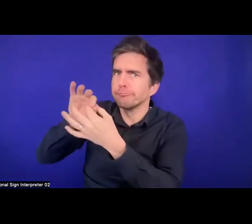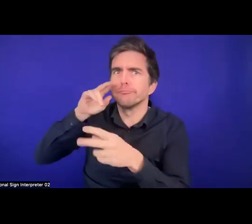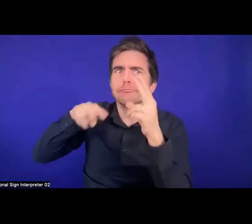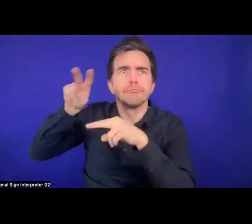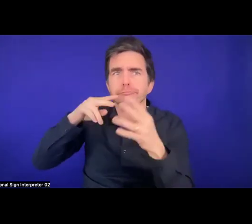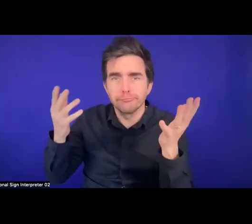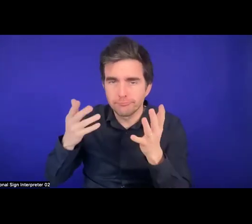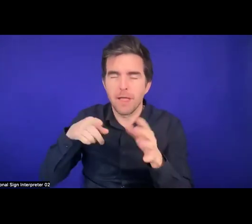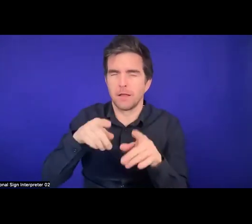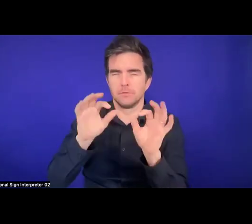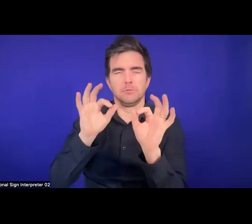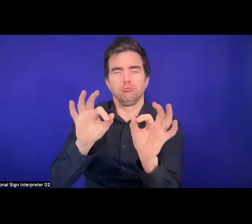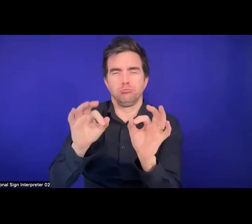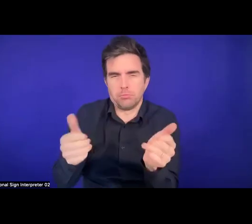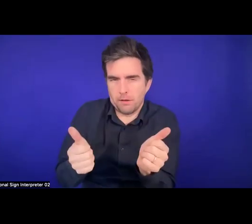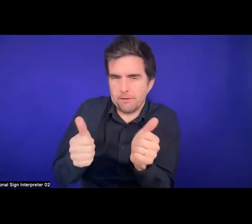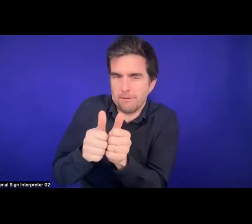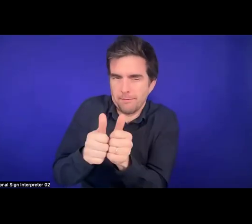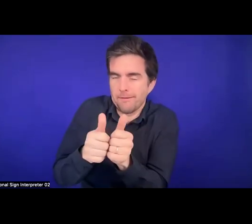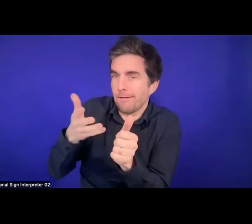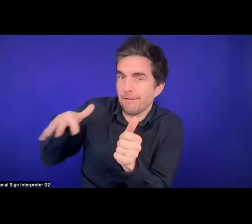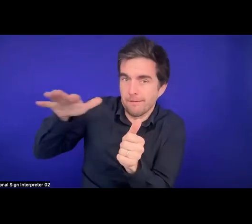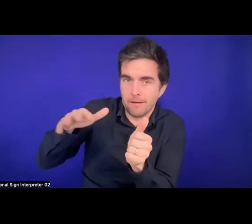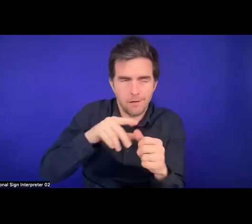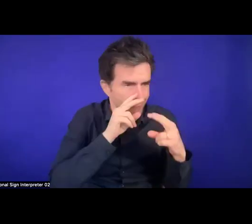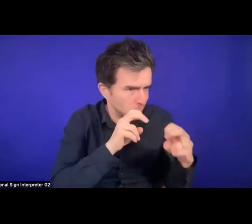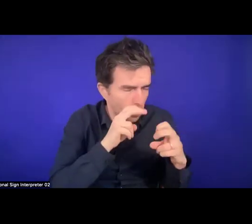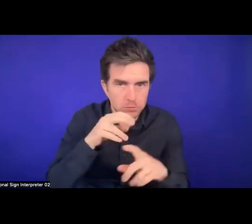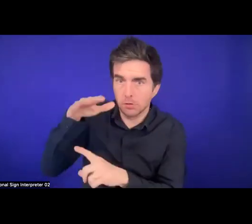fellowship opportunities. We consider that our funding available for is relatively